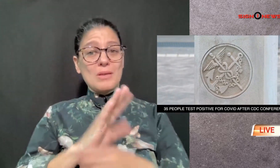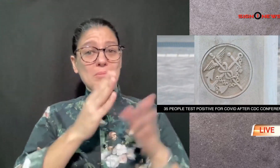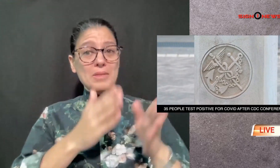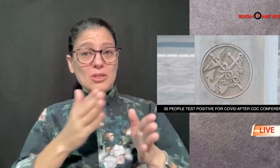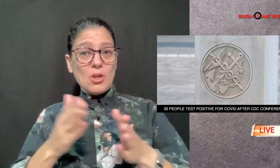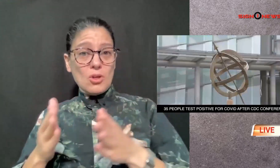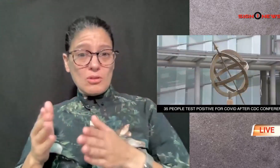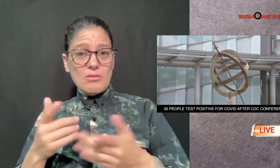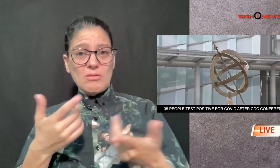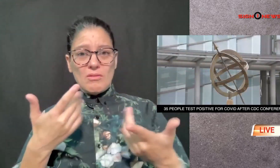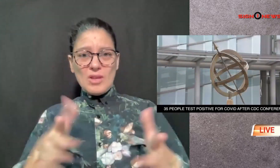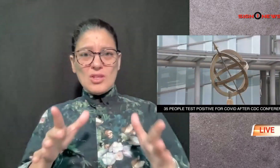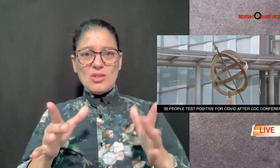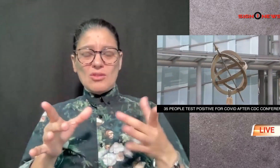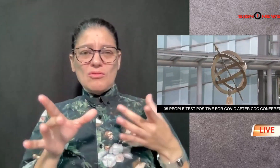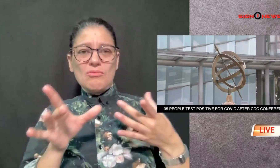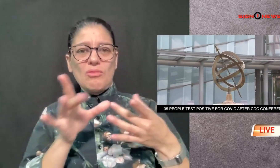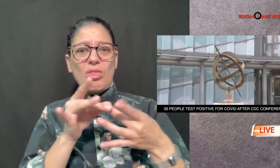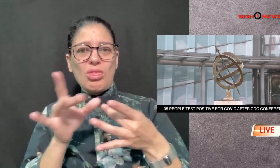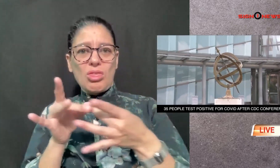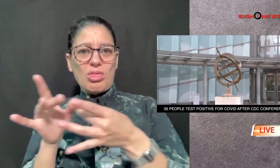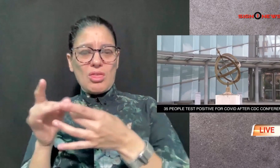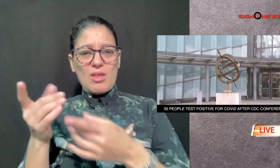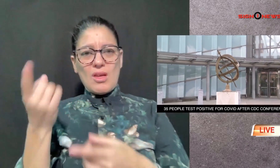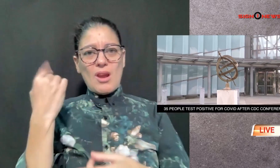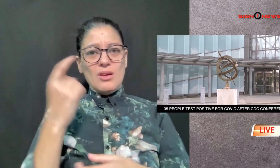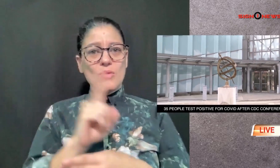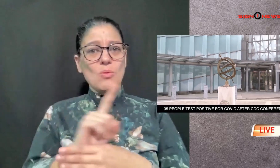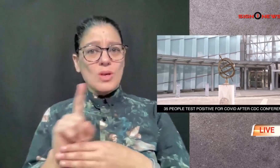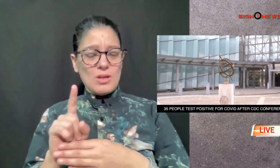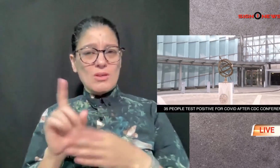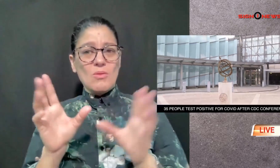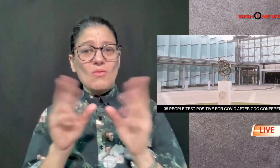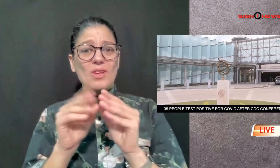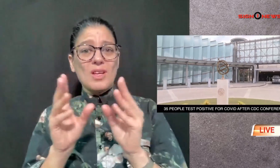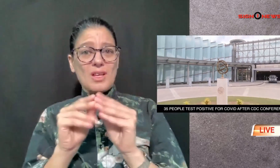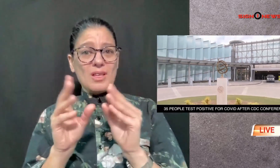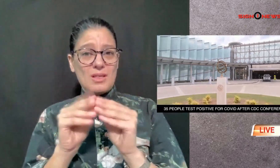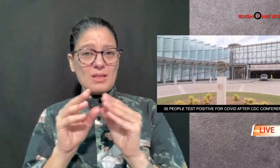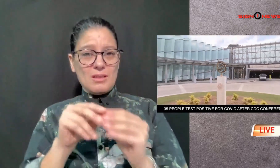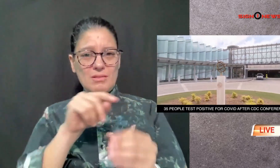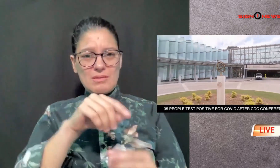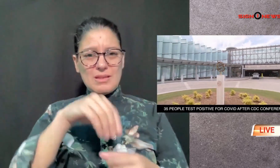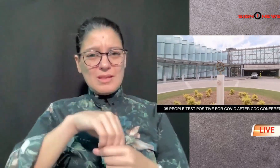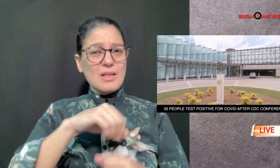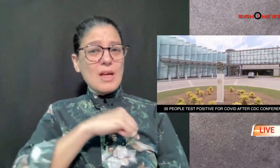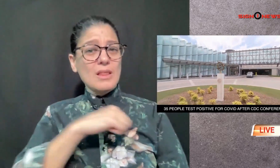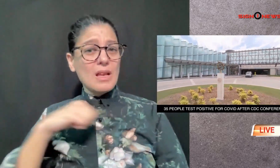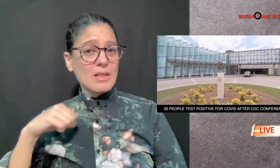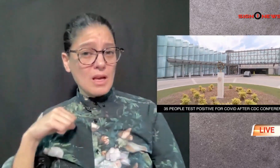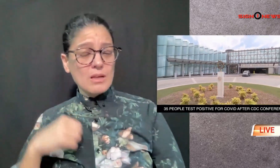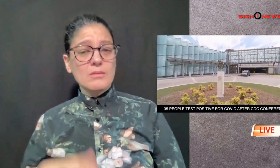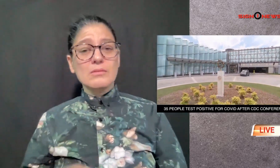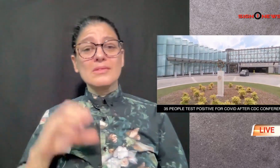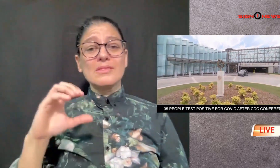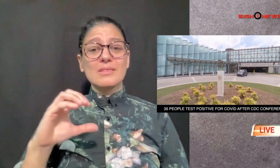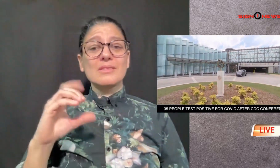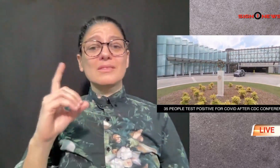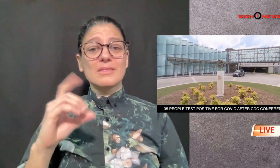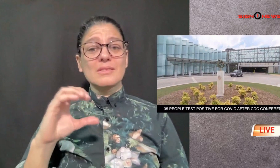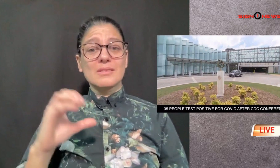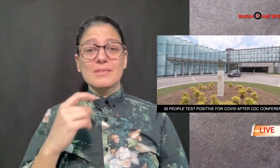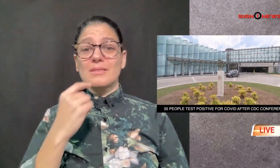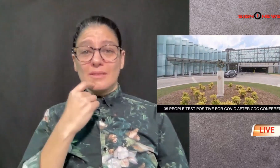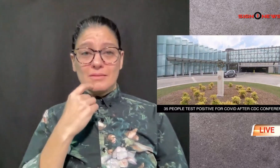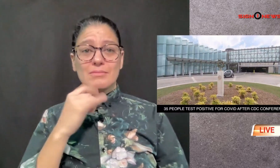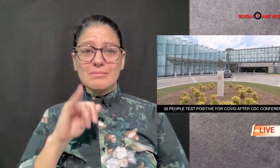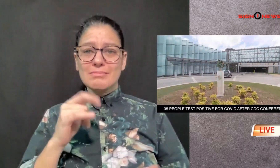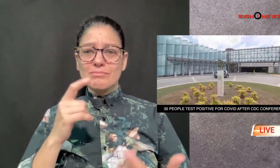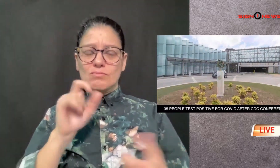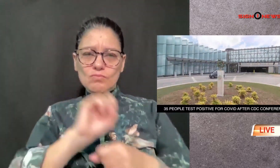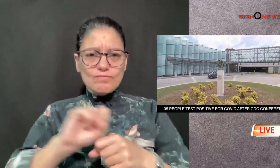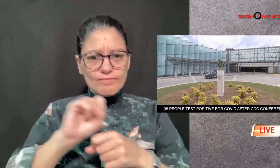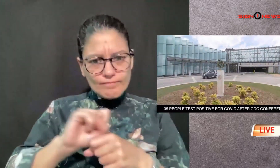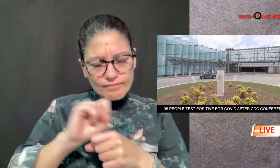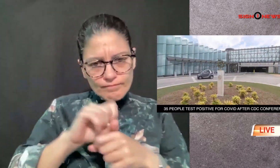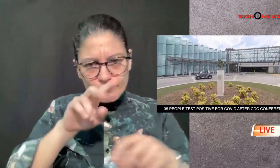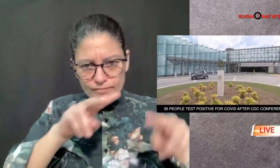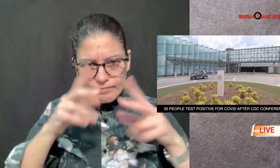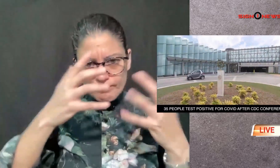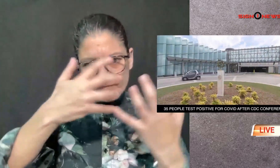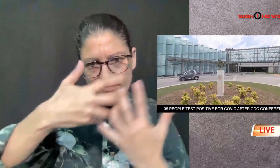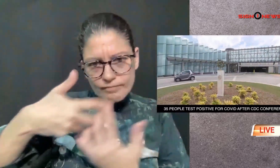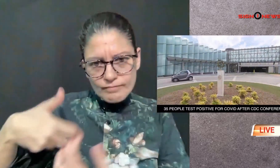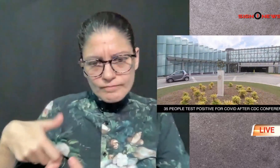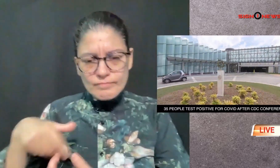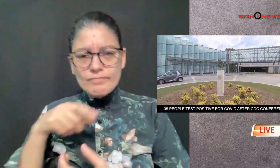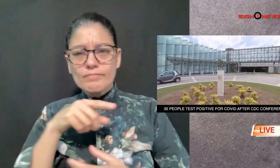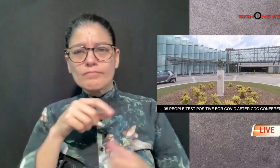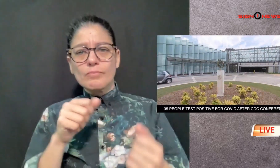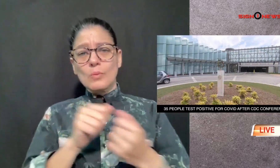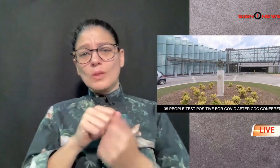about 35 covid cases have been linked to last week's conference in Atlanta the CDC says